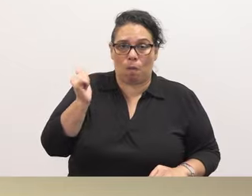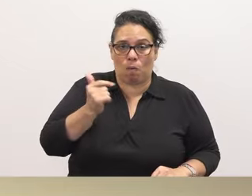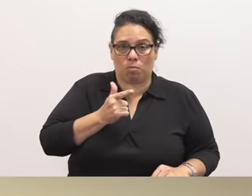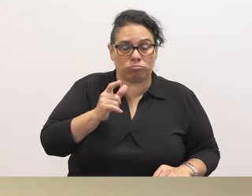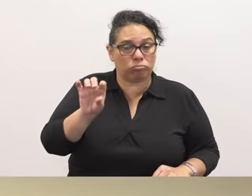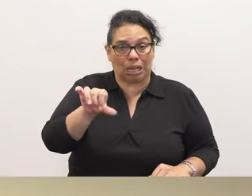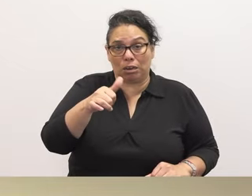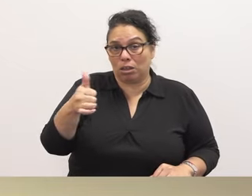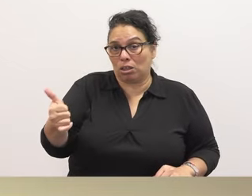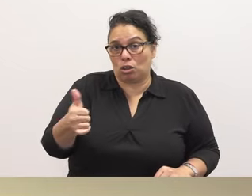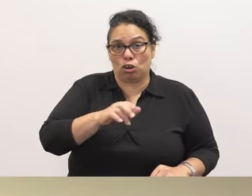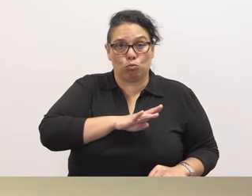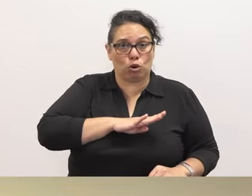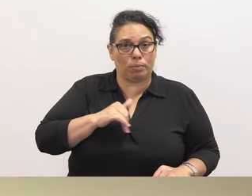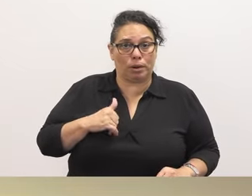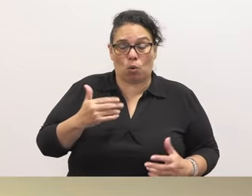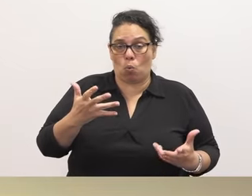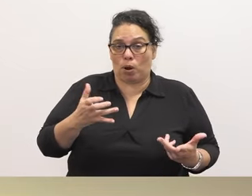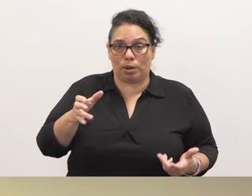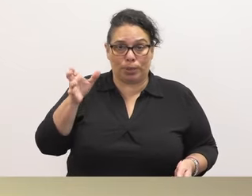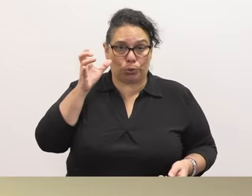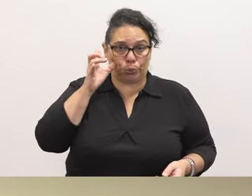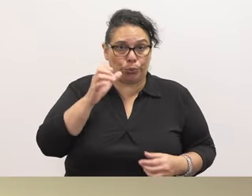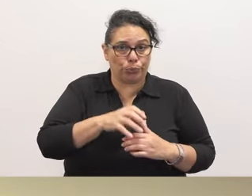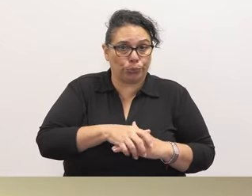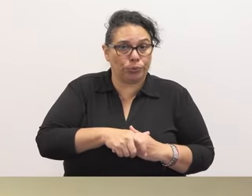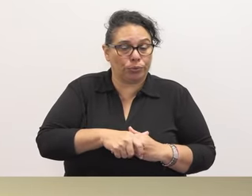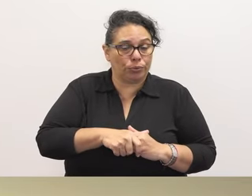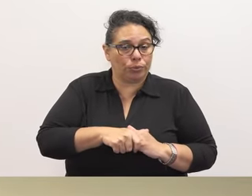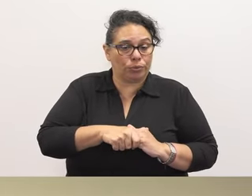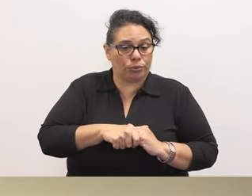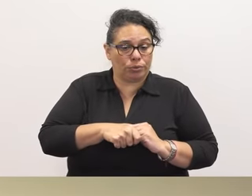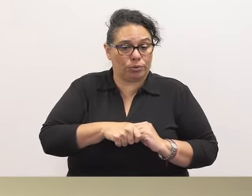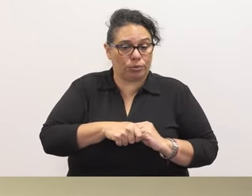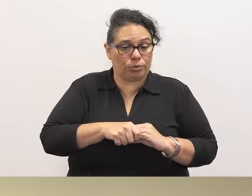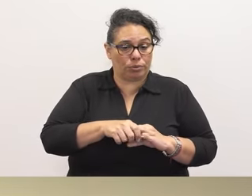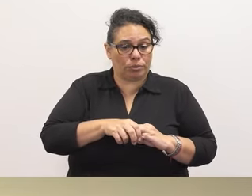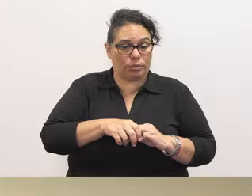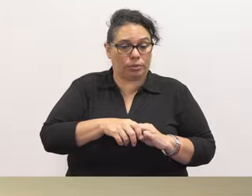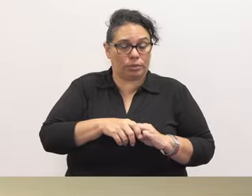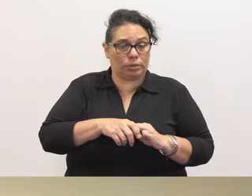that we haven't heard from wanna be heard on this topic. And this is probably gonna be the longest conversation